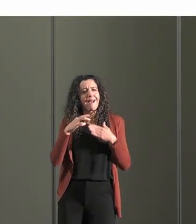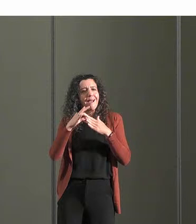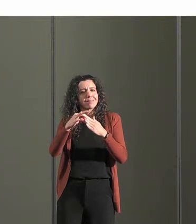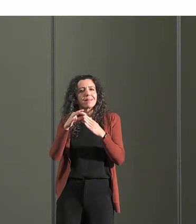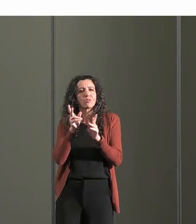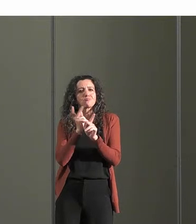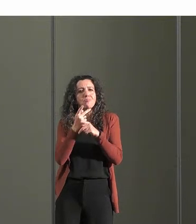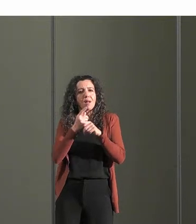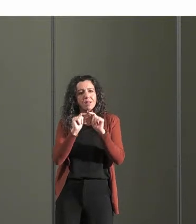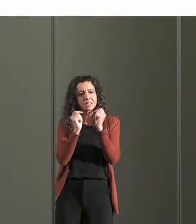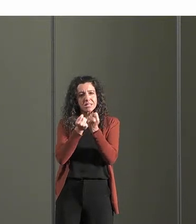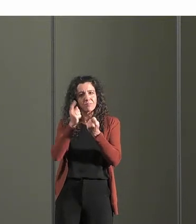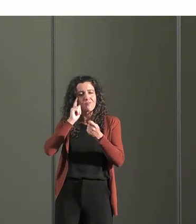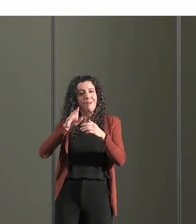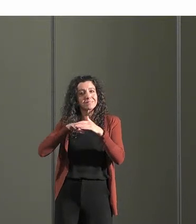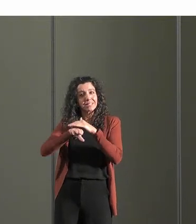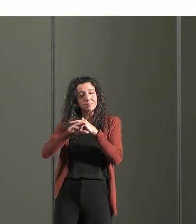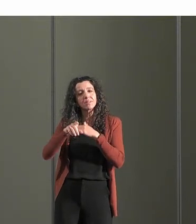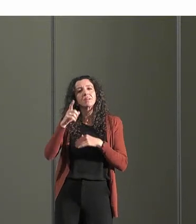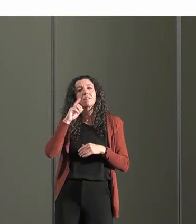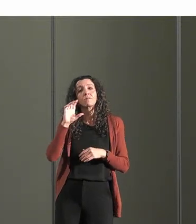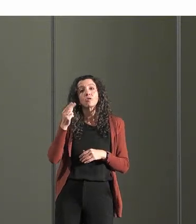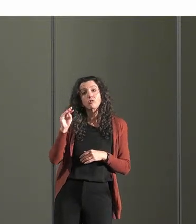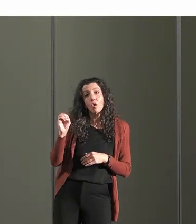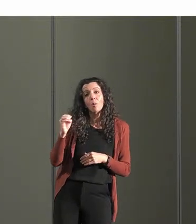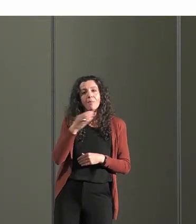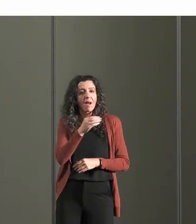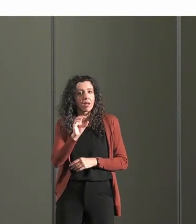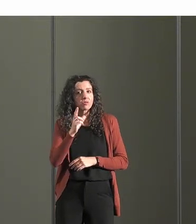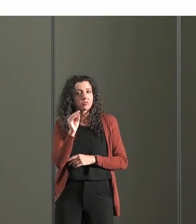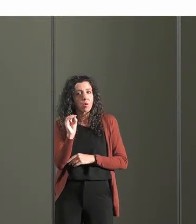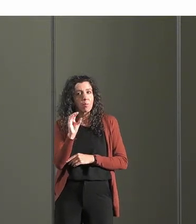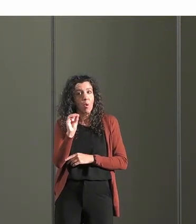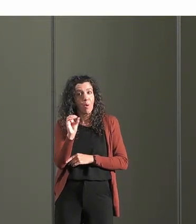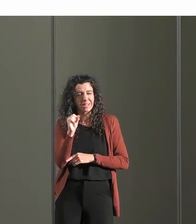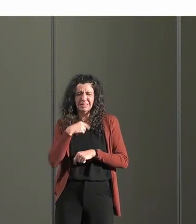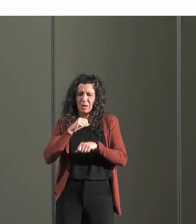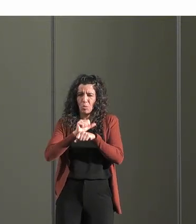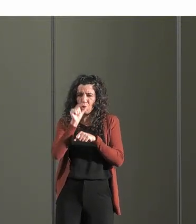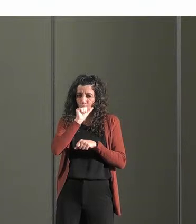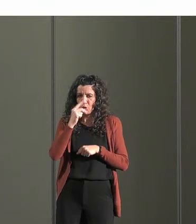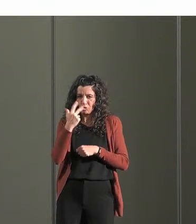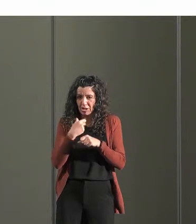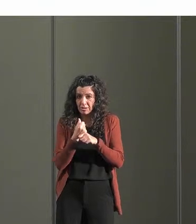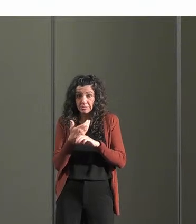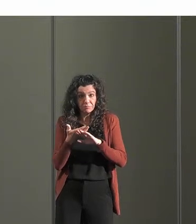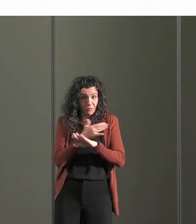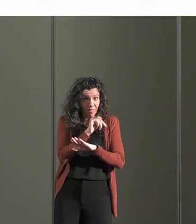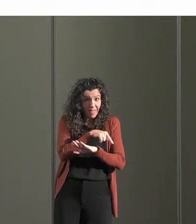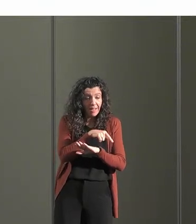≫ CYNTHIA: Hello I'm Cynthia Shelly. I lead the product team for accessibility for Chrome and Chrome OS I've been